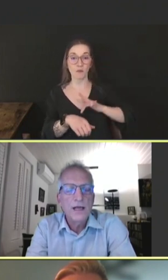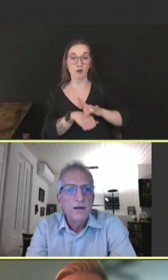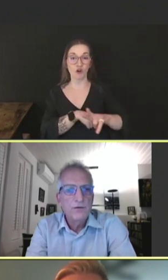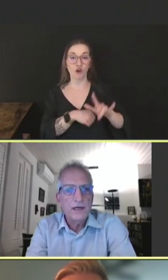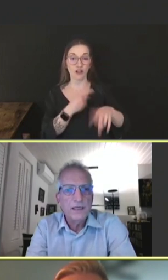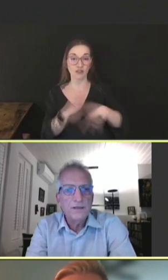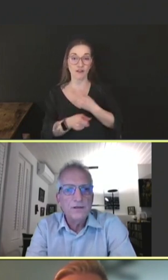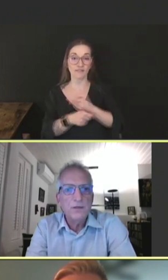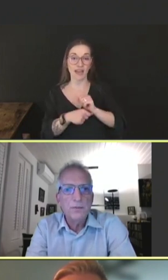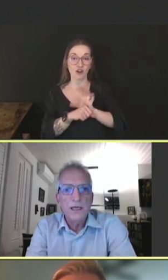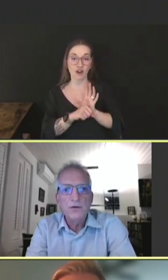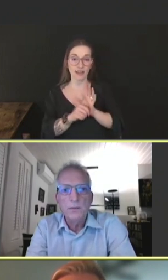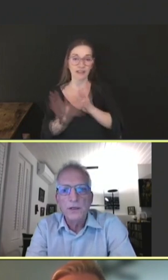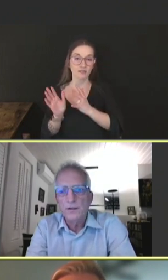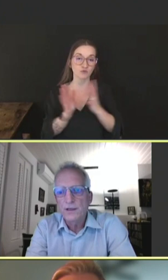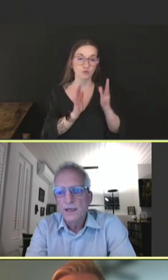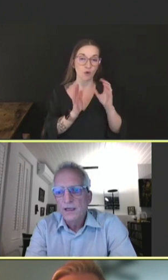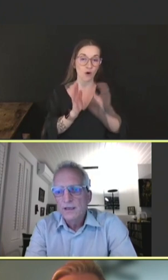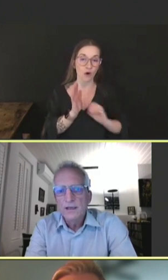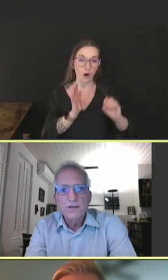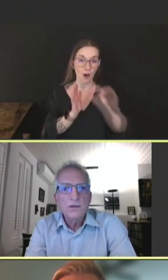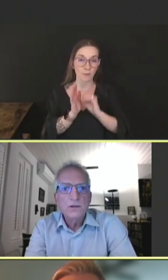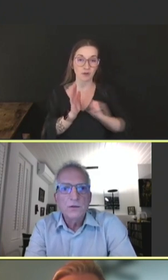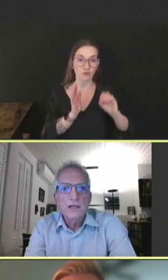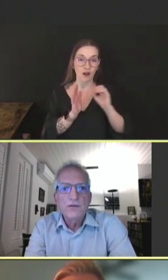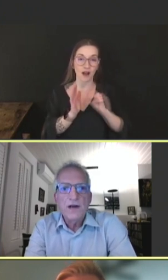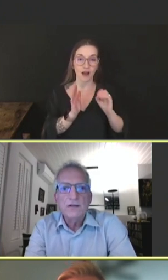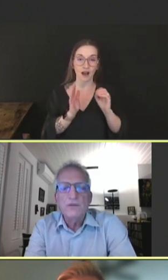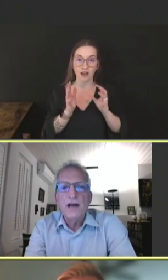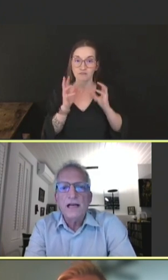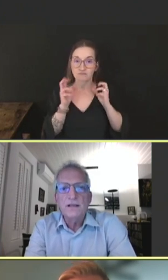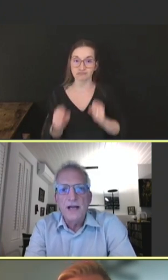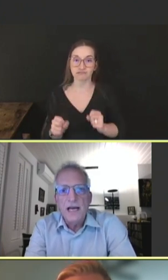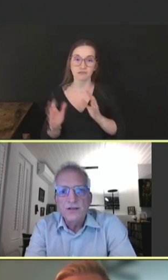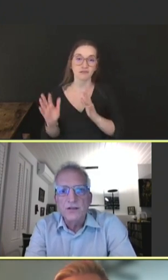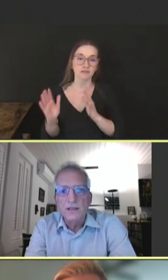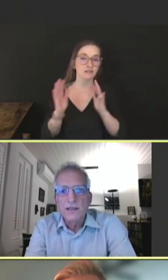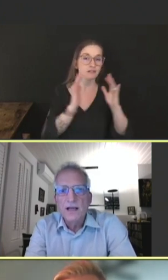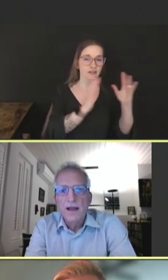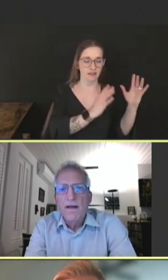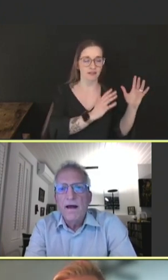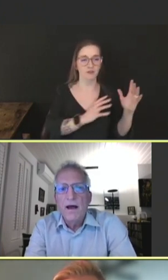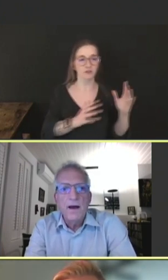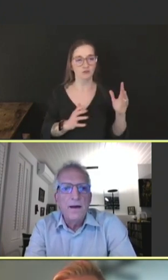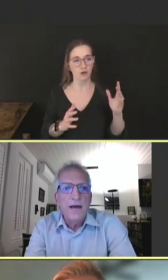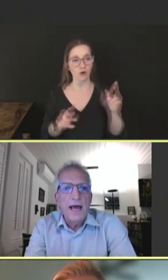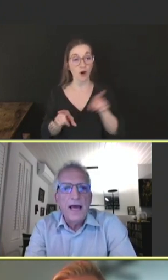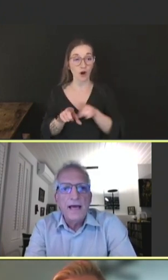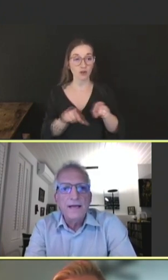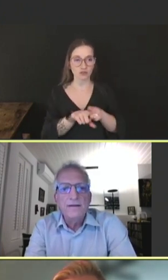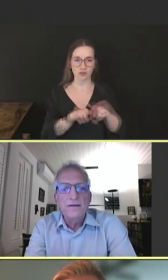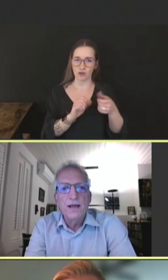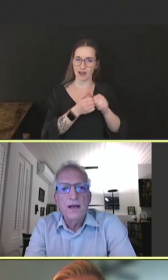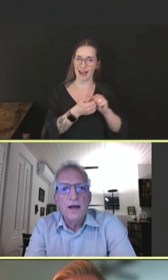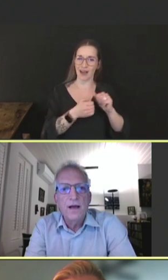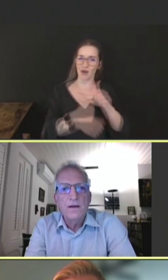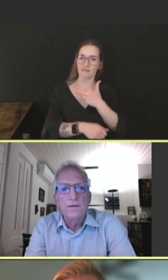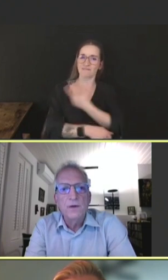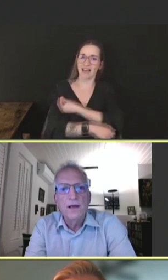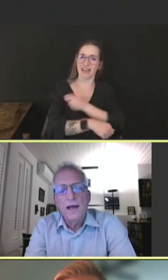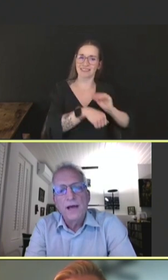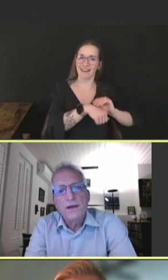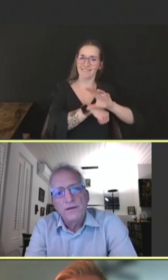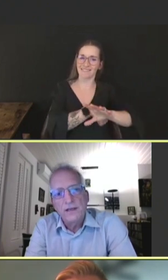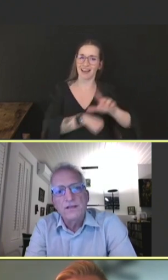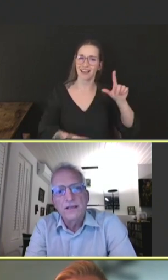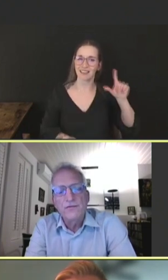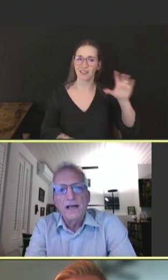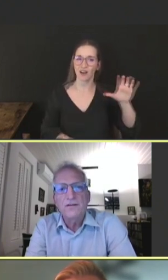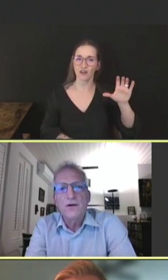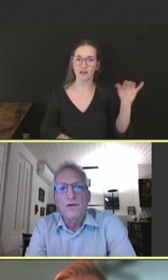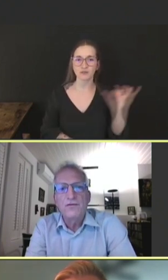variants being dominant. There's also the effect of vaccination and then there's the effect of